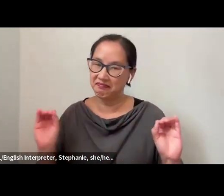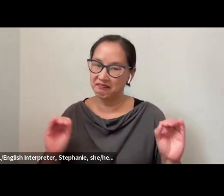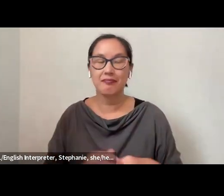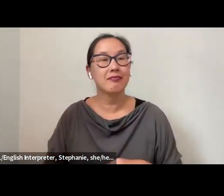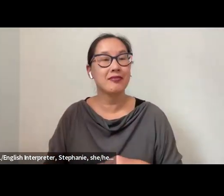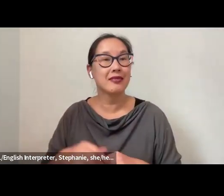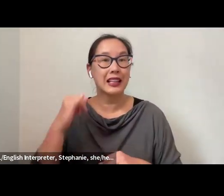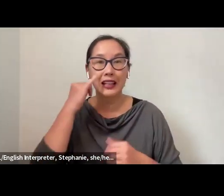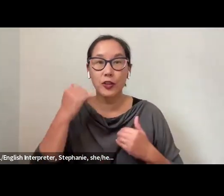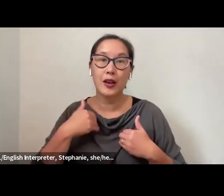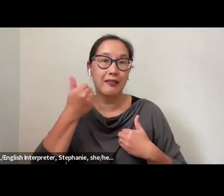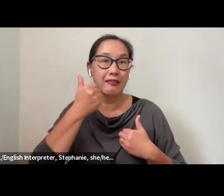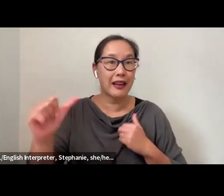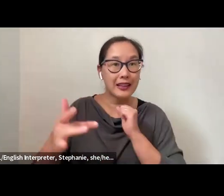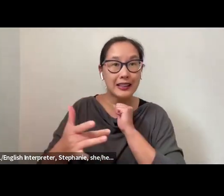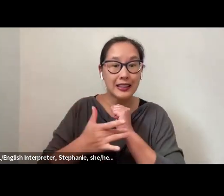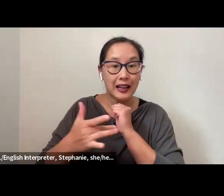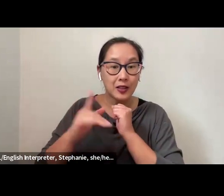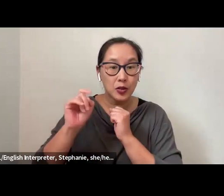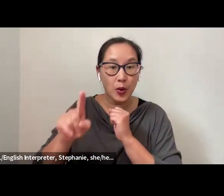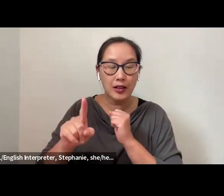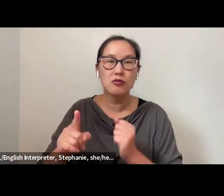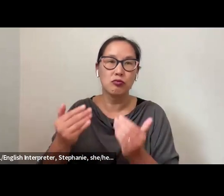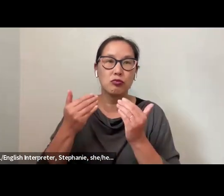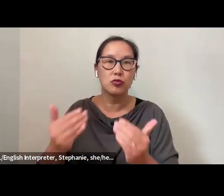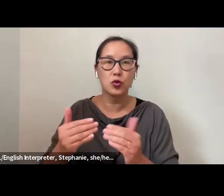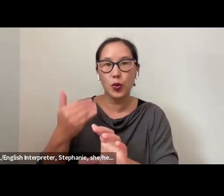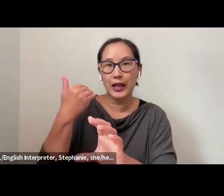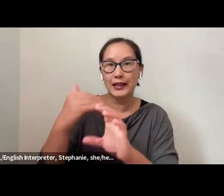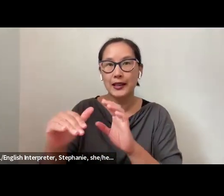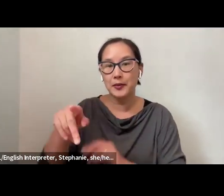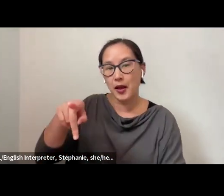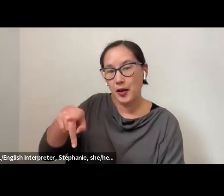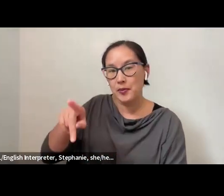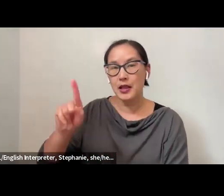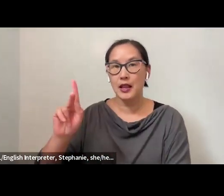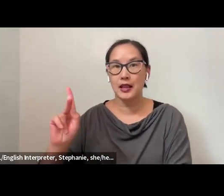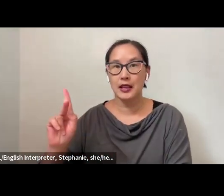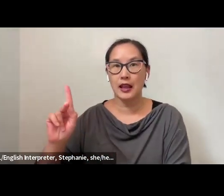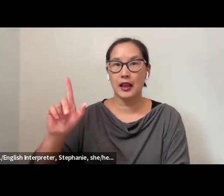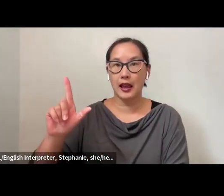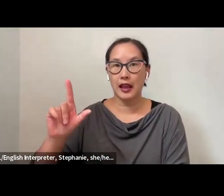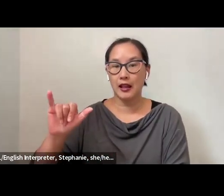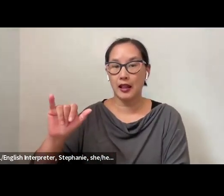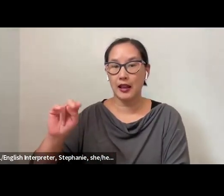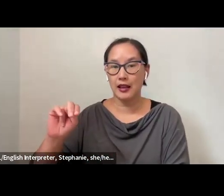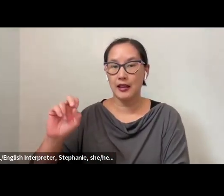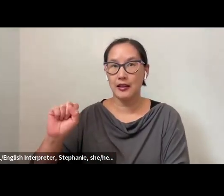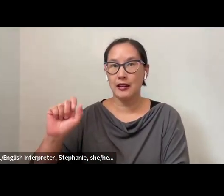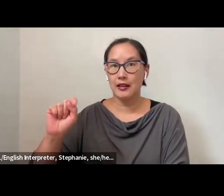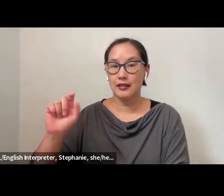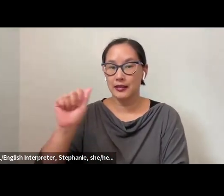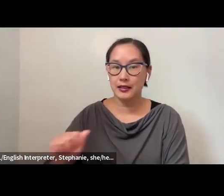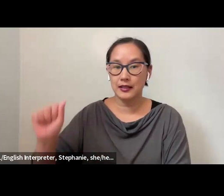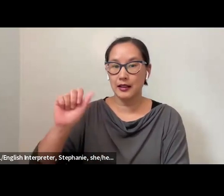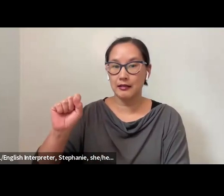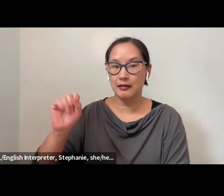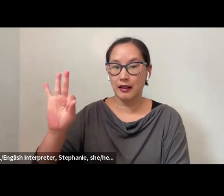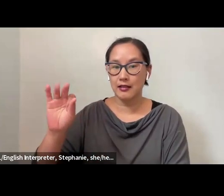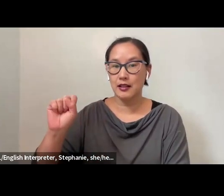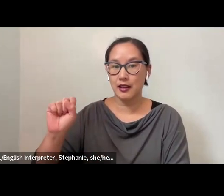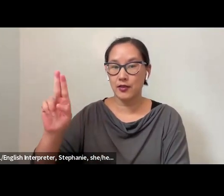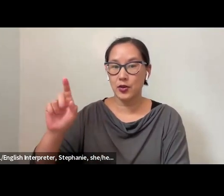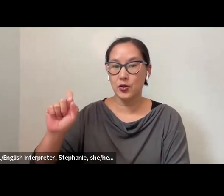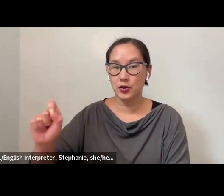Please email pklinst@sfsu.edu